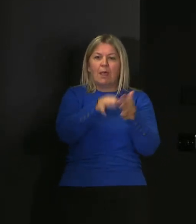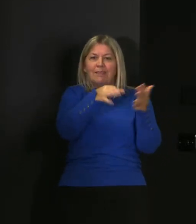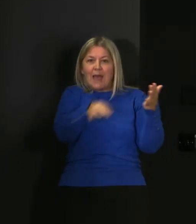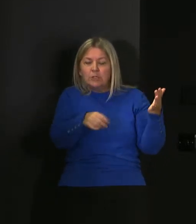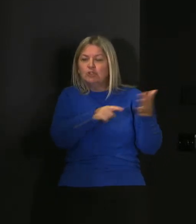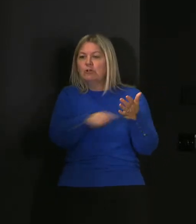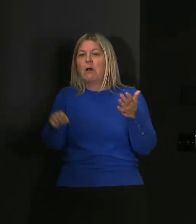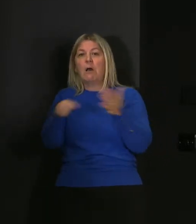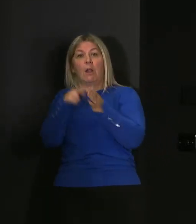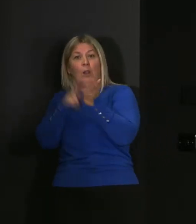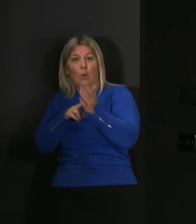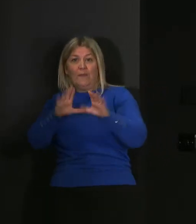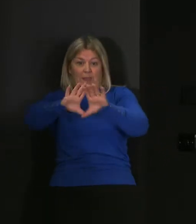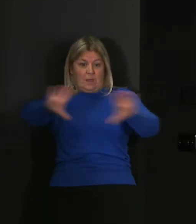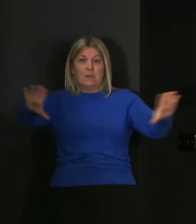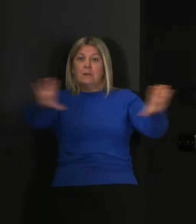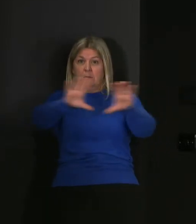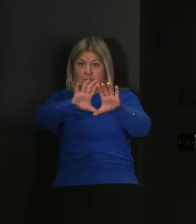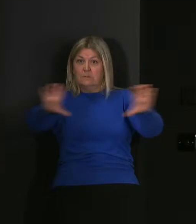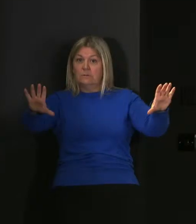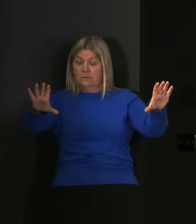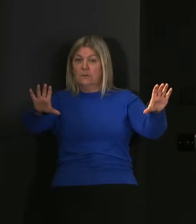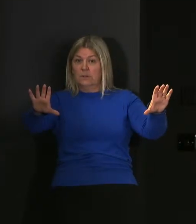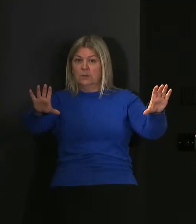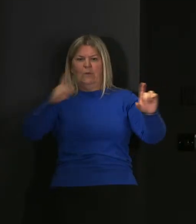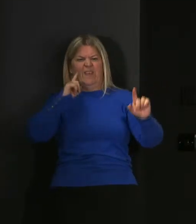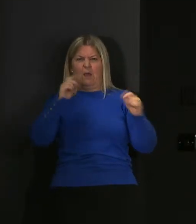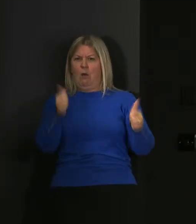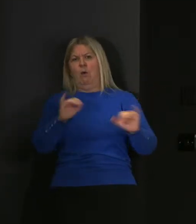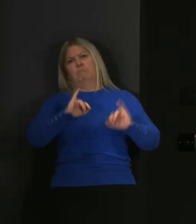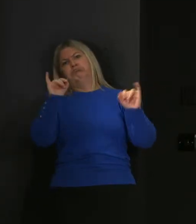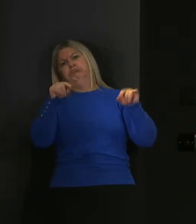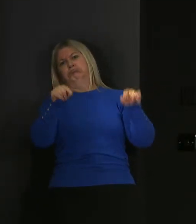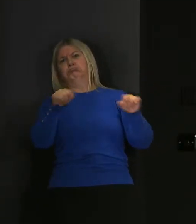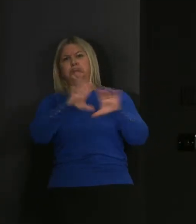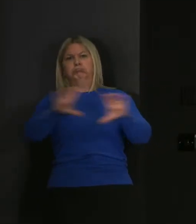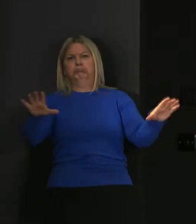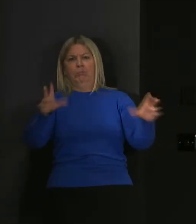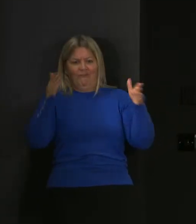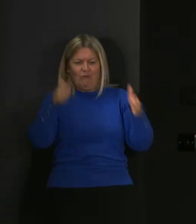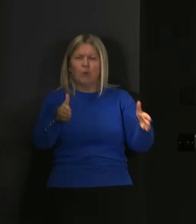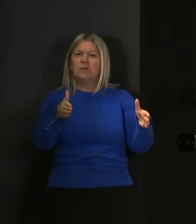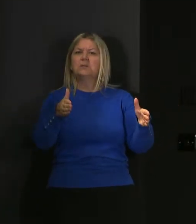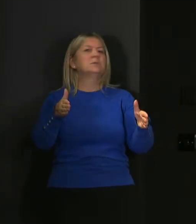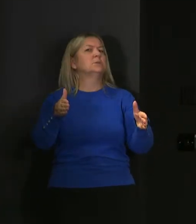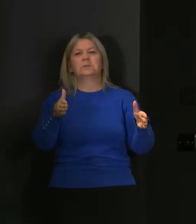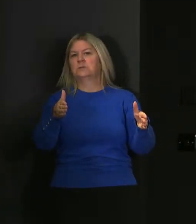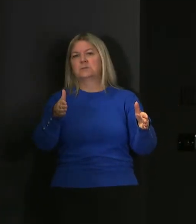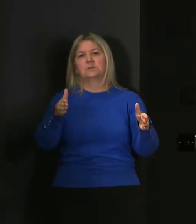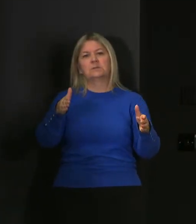particularly in Lanarkshire, Glasgow and Lothian areas. And if we were to do that, we might miss